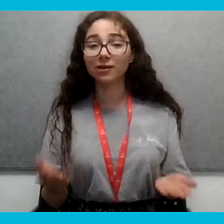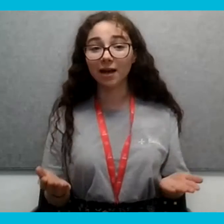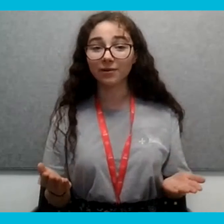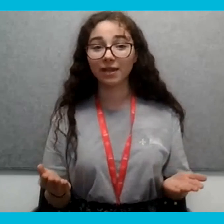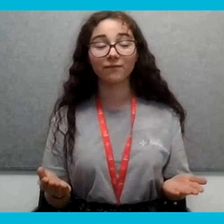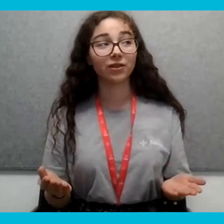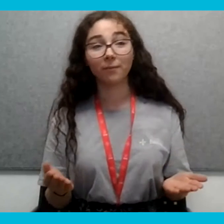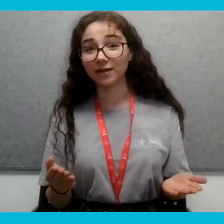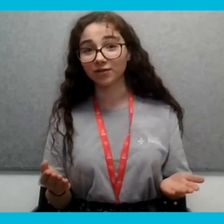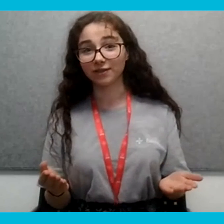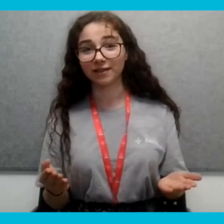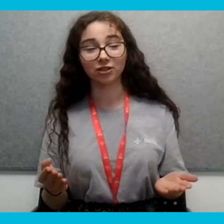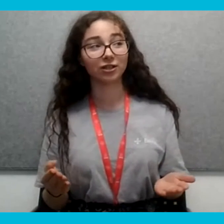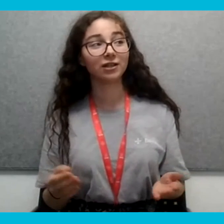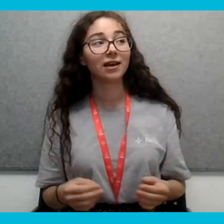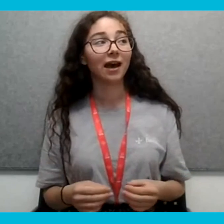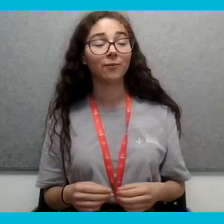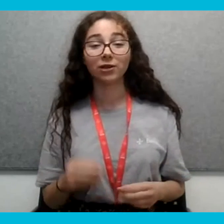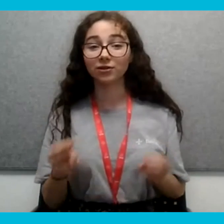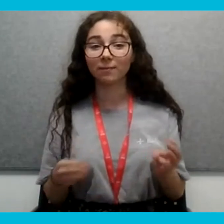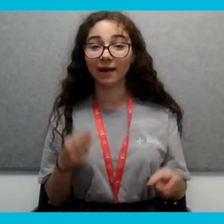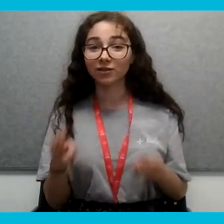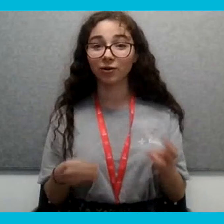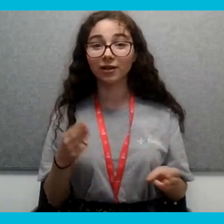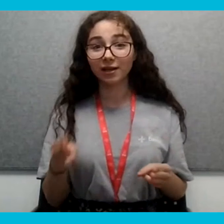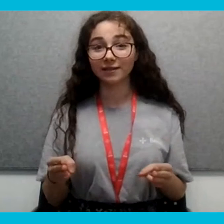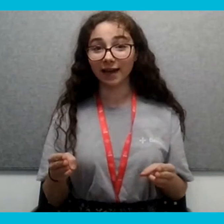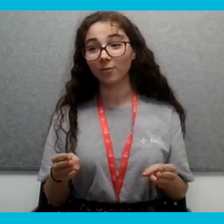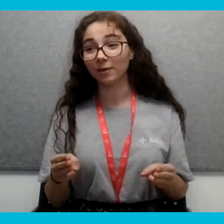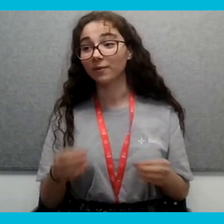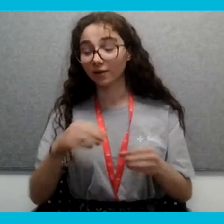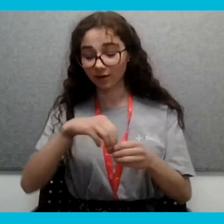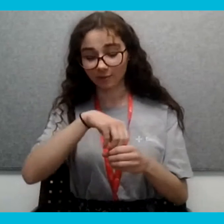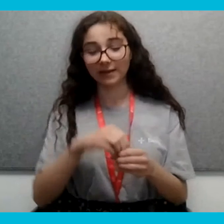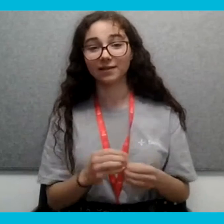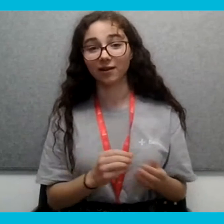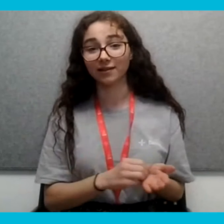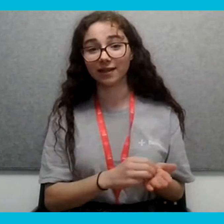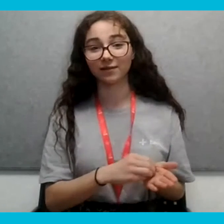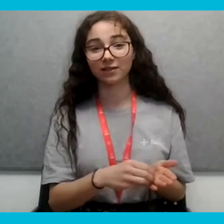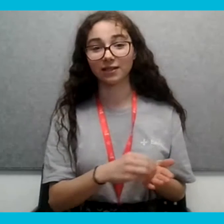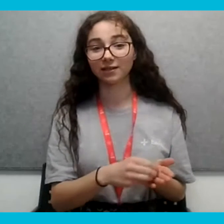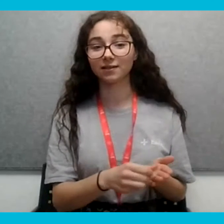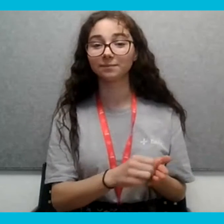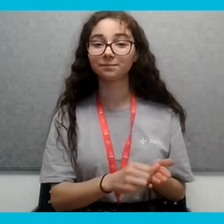And so I sat with him for the remainder of the session, and we used makaton to help him complete the science activities.